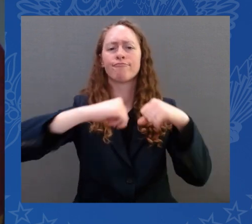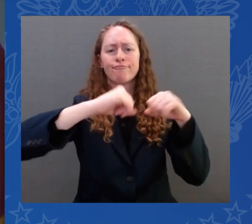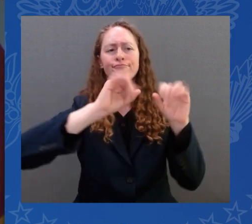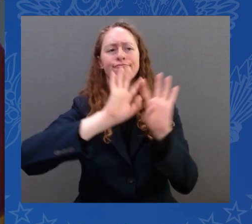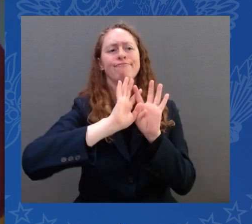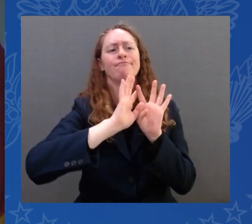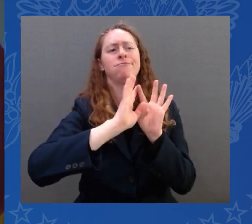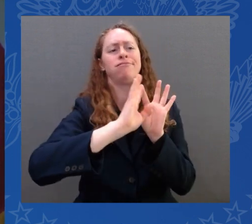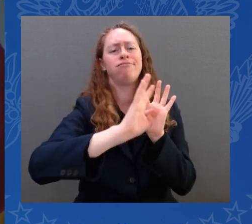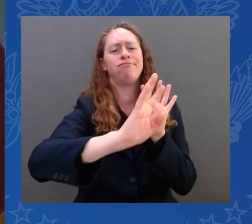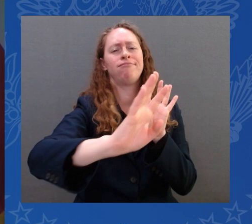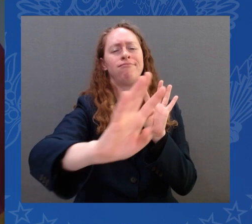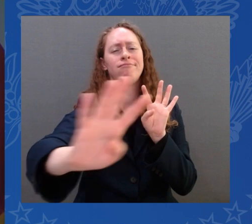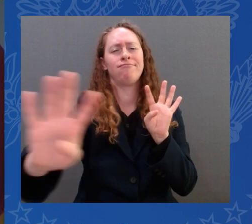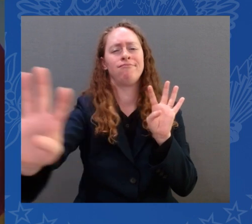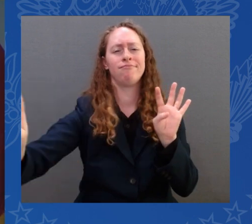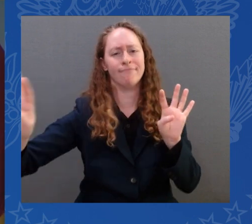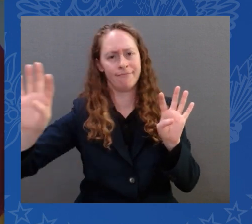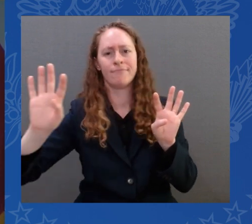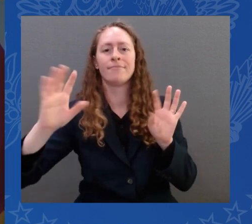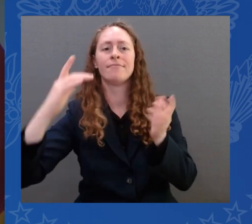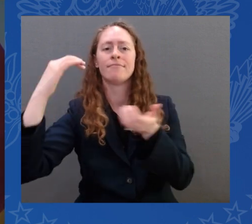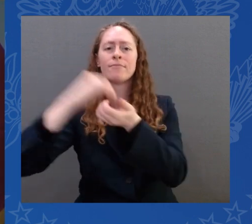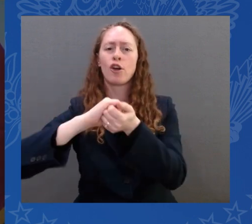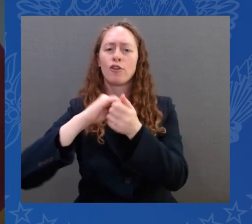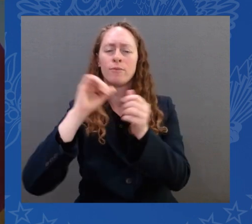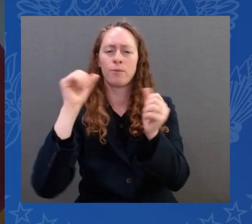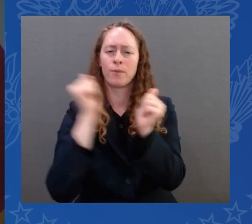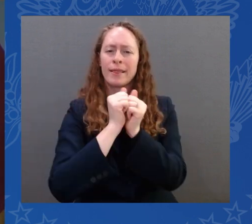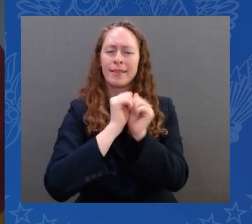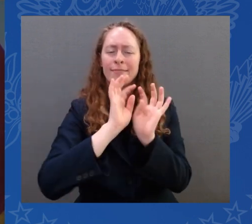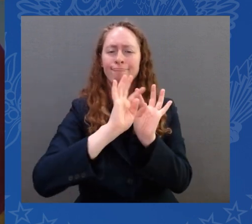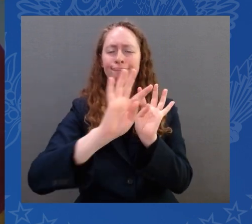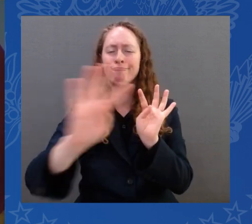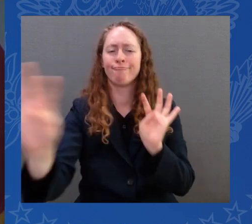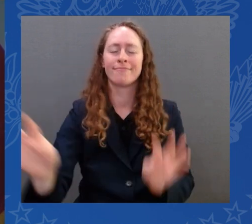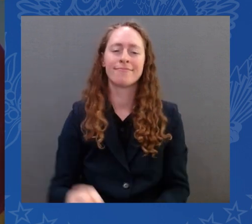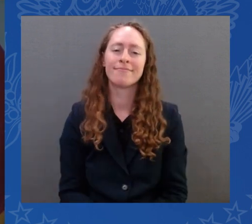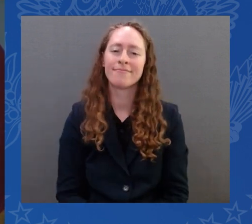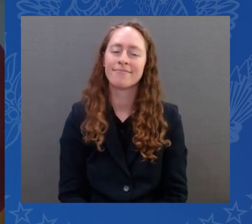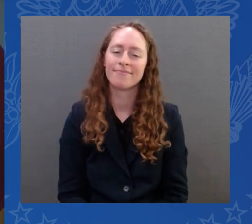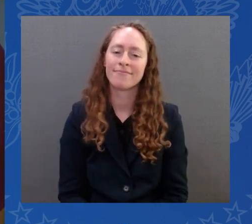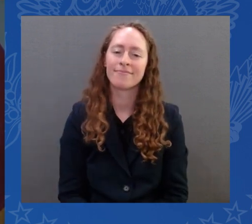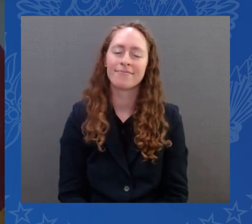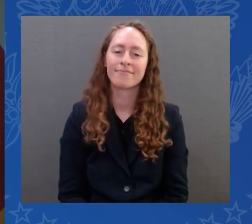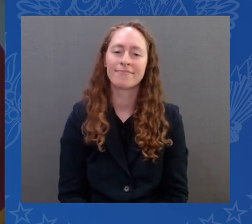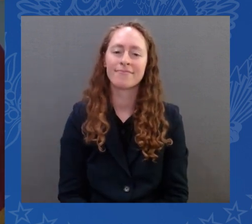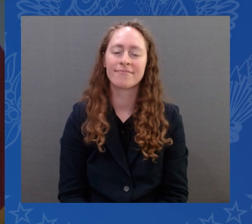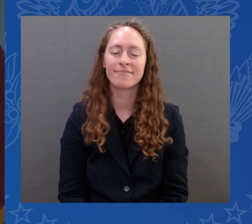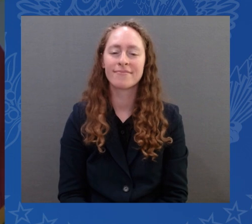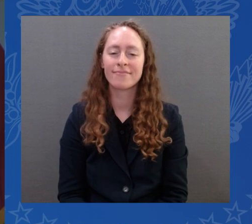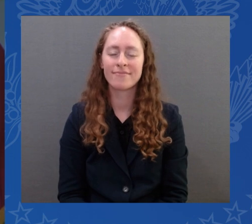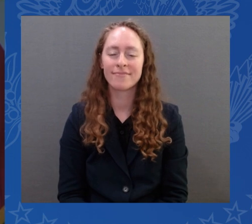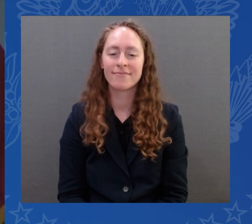like the service women and men I just visited in the Republic of Korea or the troops I spent time with in Poland in March